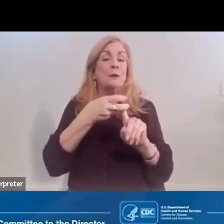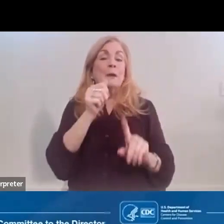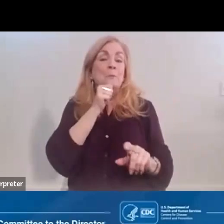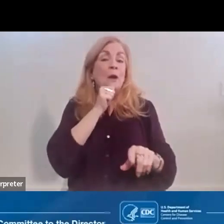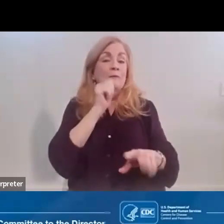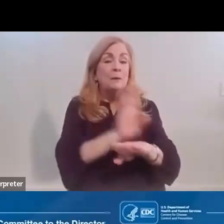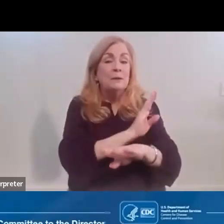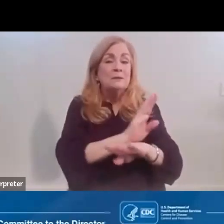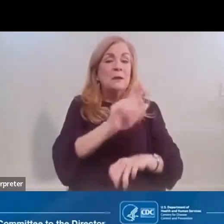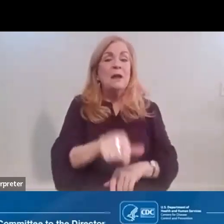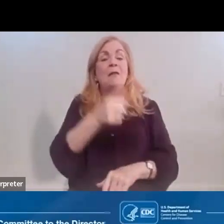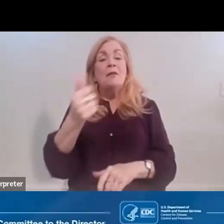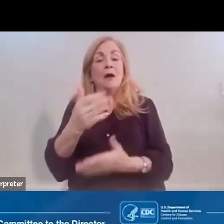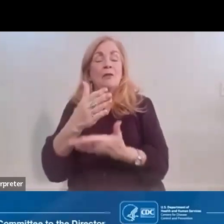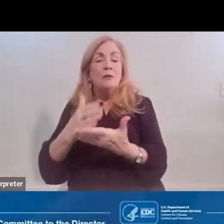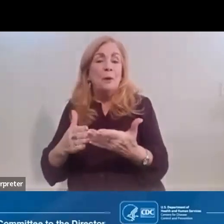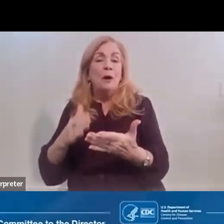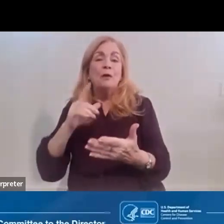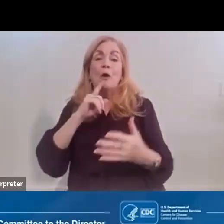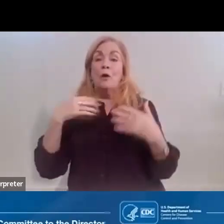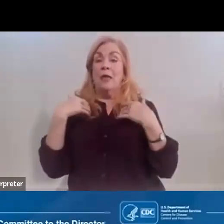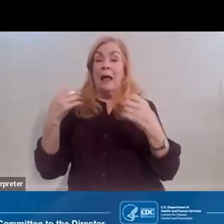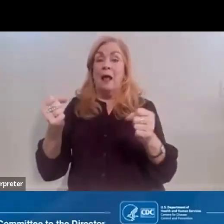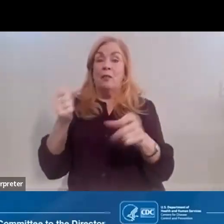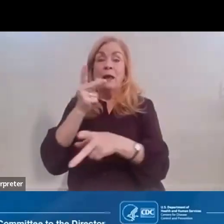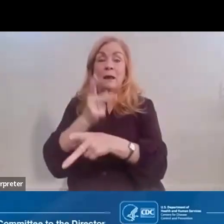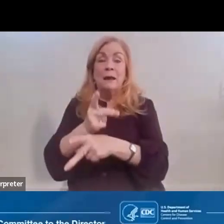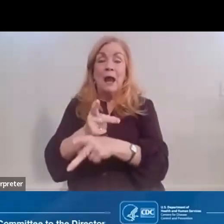of the private industry are the healthcare providers and healthcare payers.